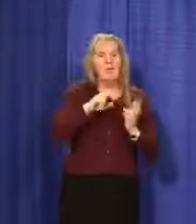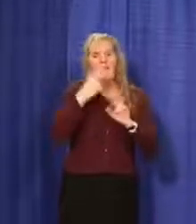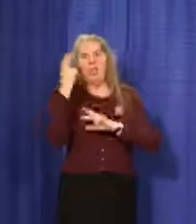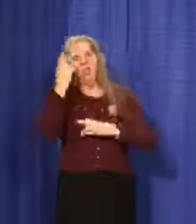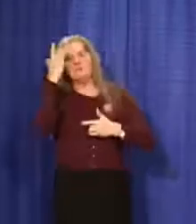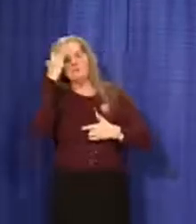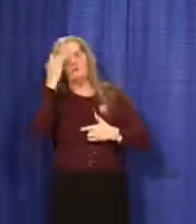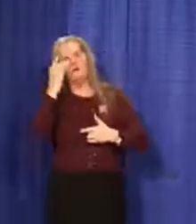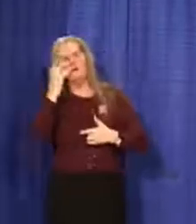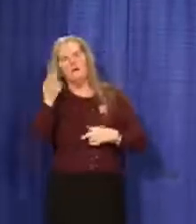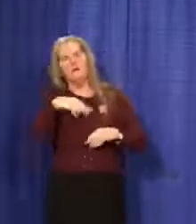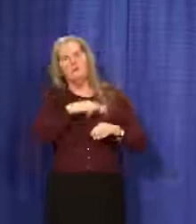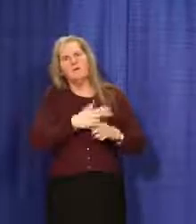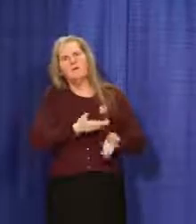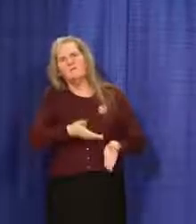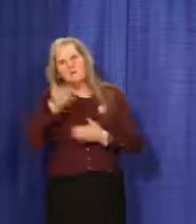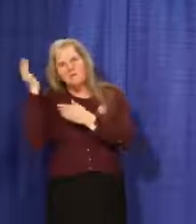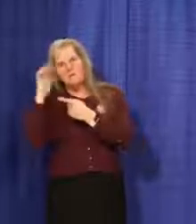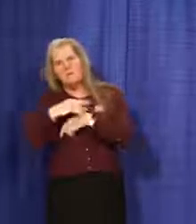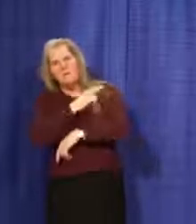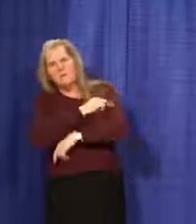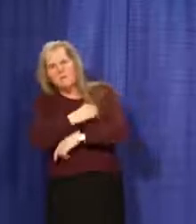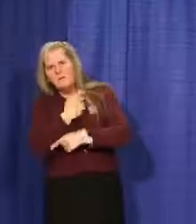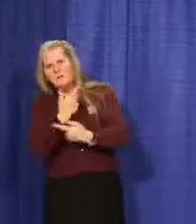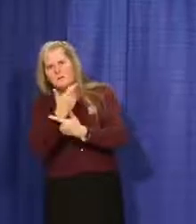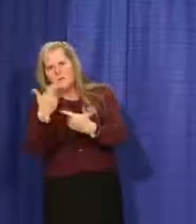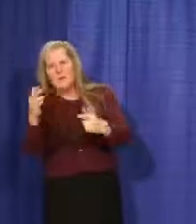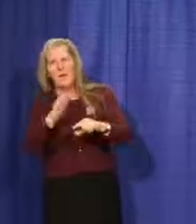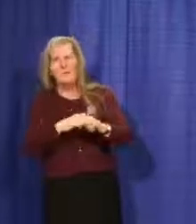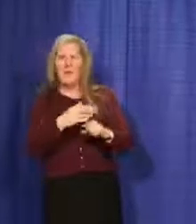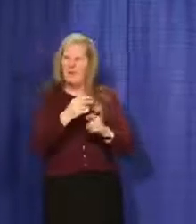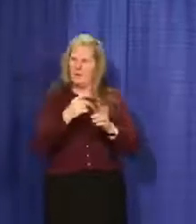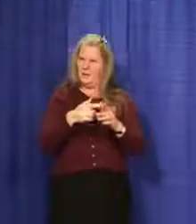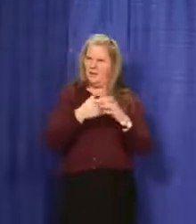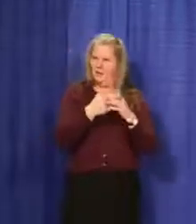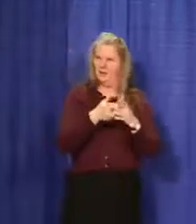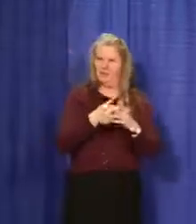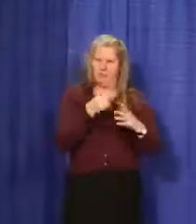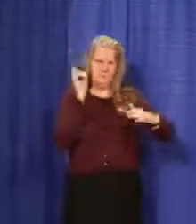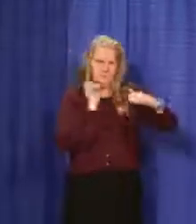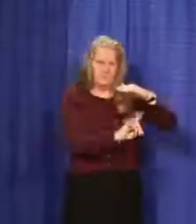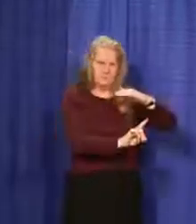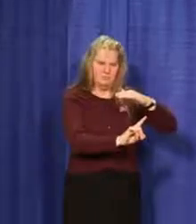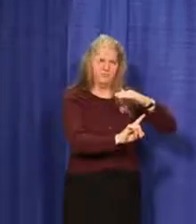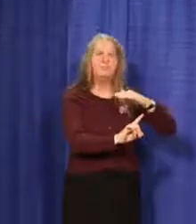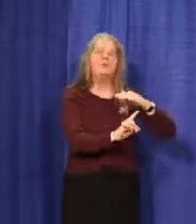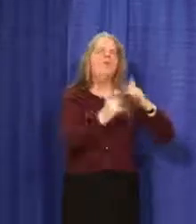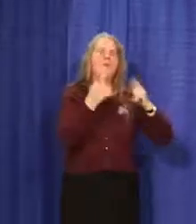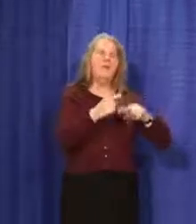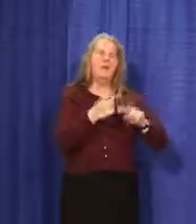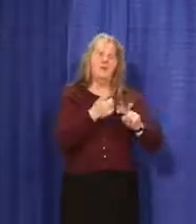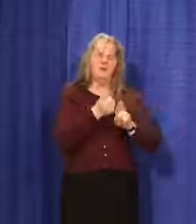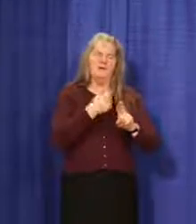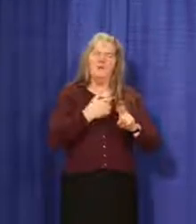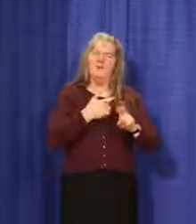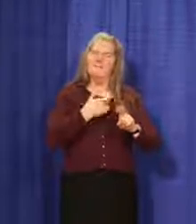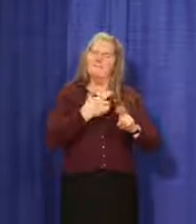help. But the self isolation should begin as soon as you recognize the onset of new symptoms.